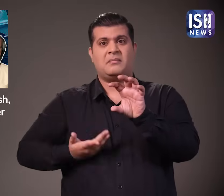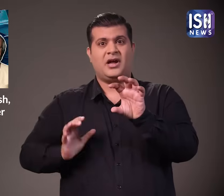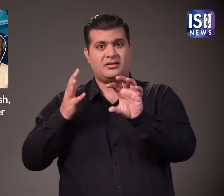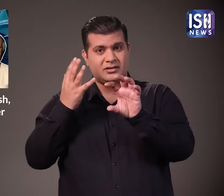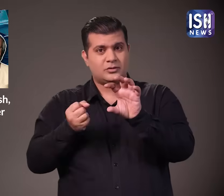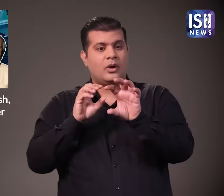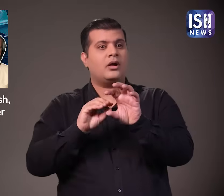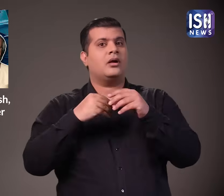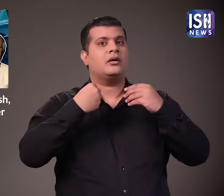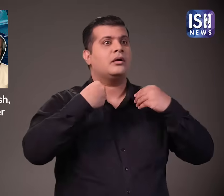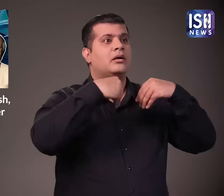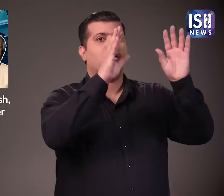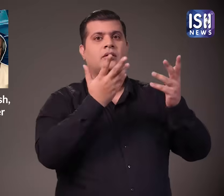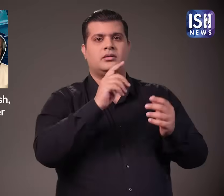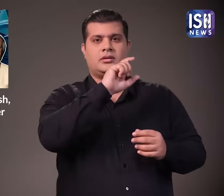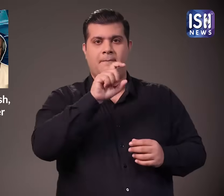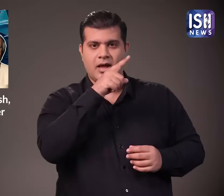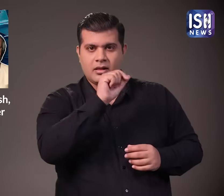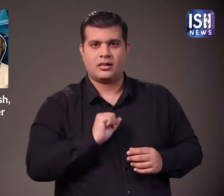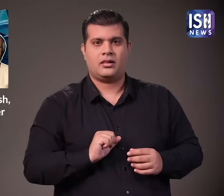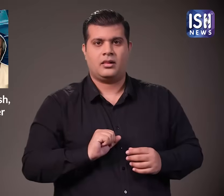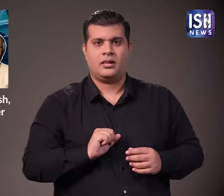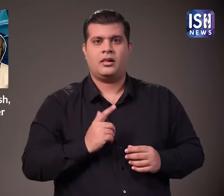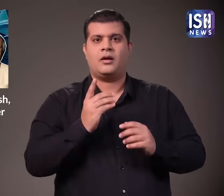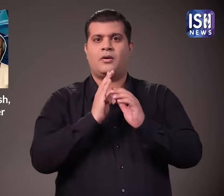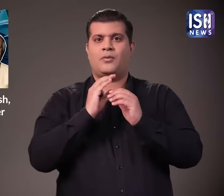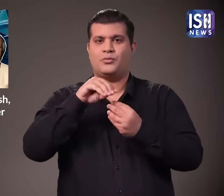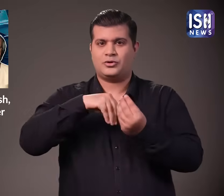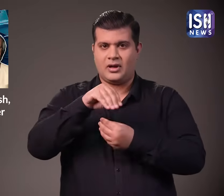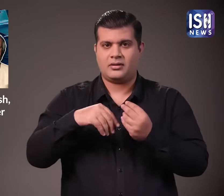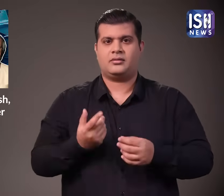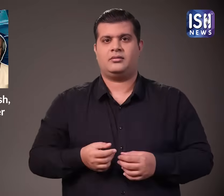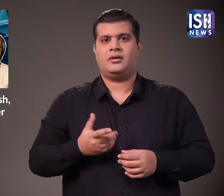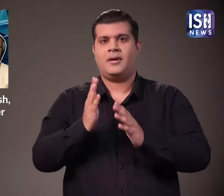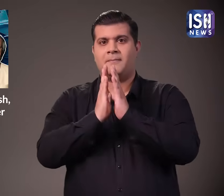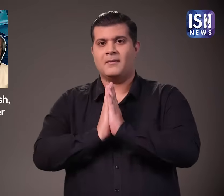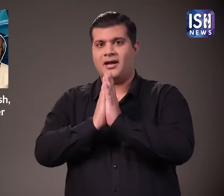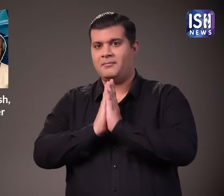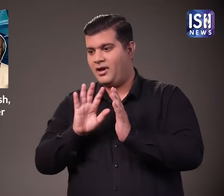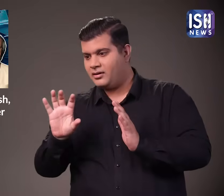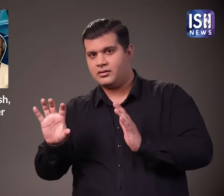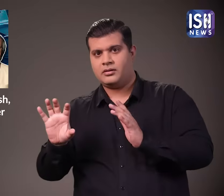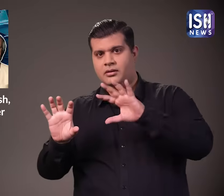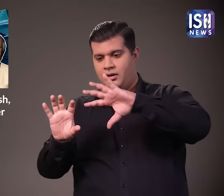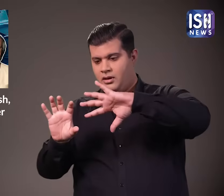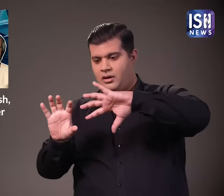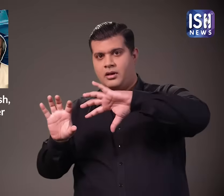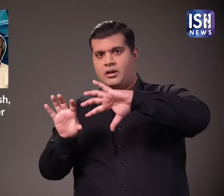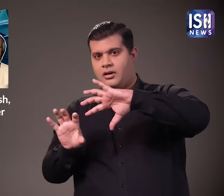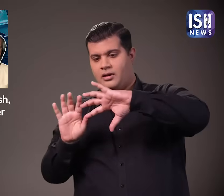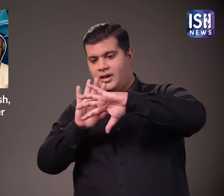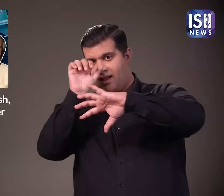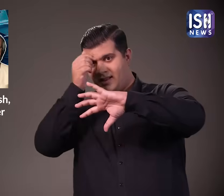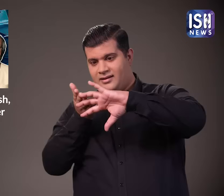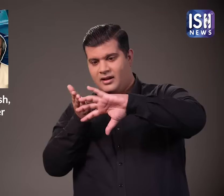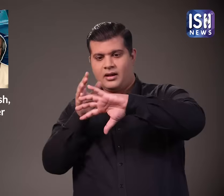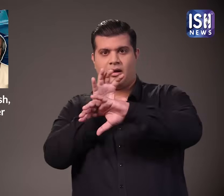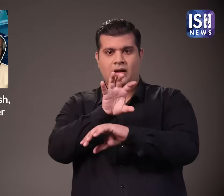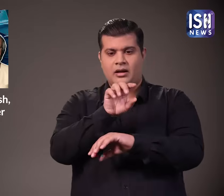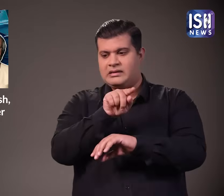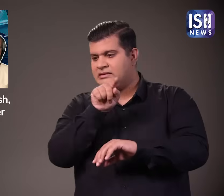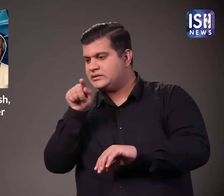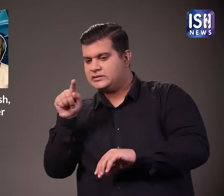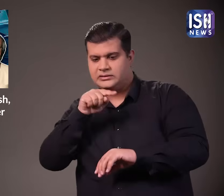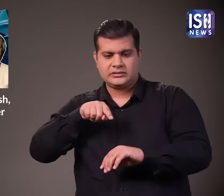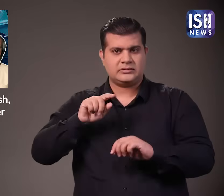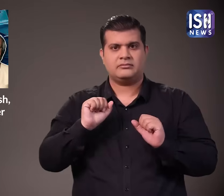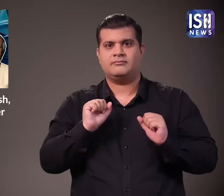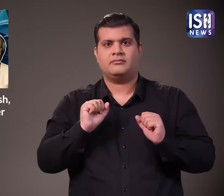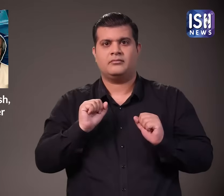Bangladesh wanted to trade with Nepal, Bhutan and Myanmar, but accessing these countries was difficult.